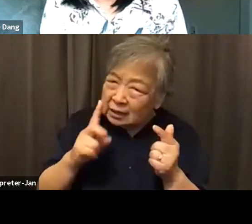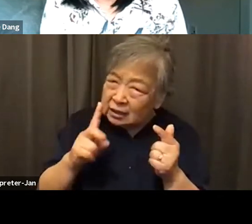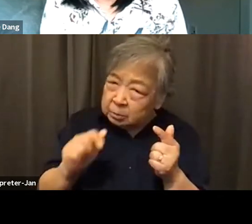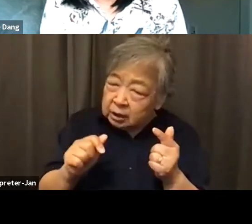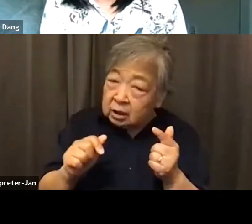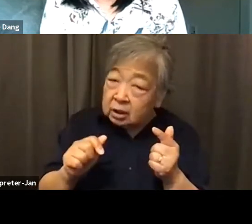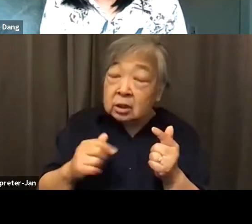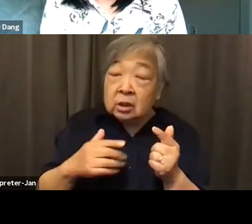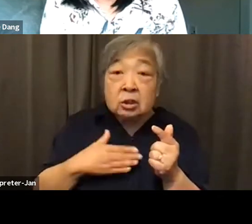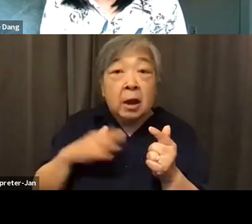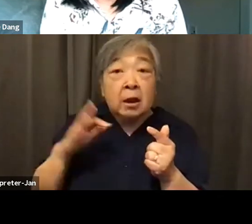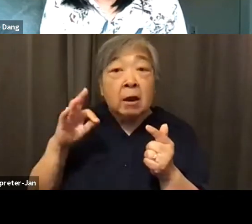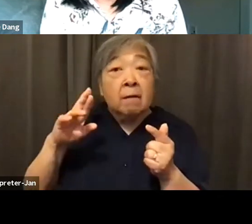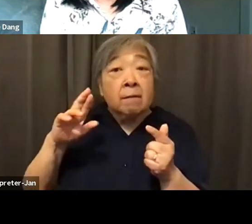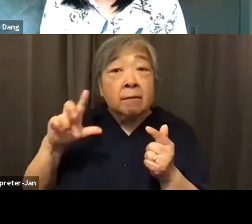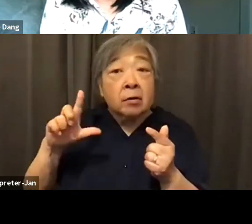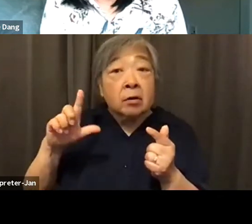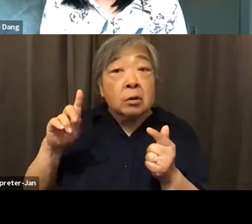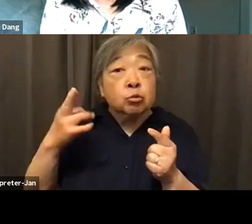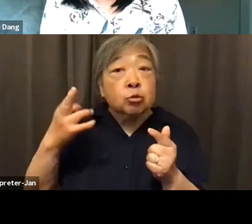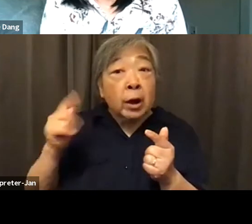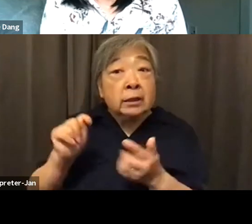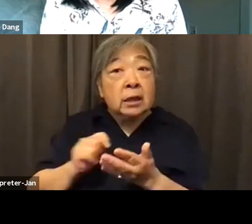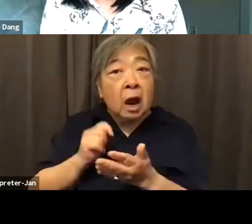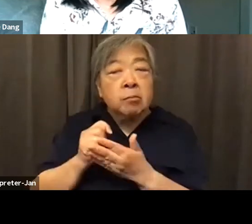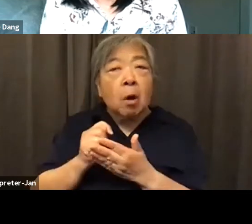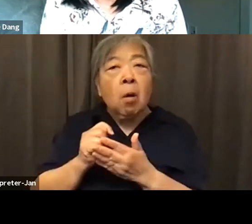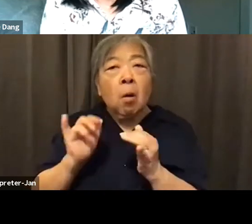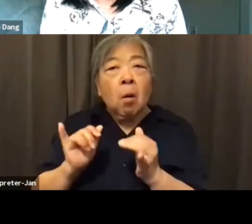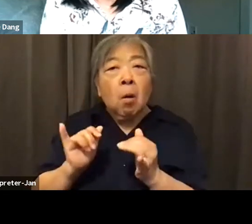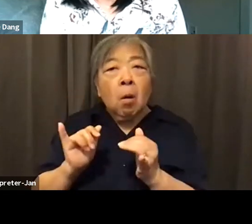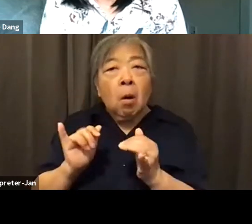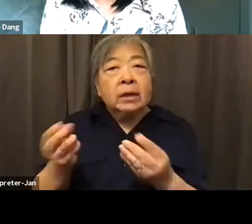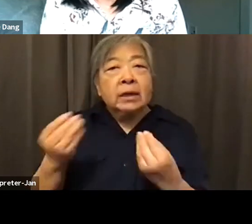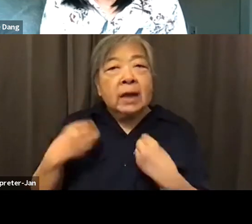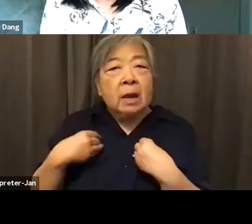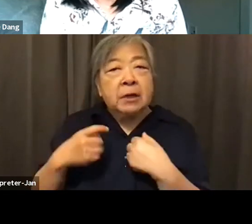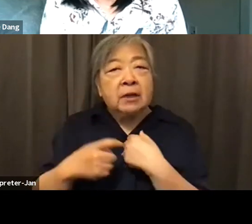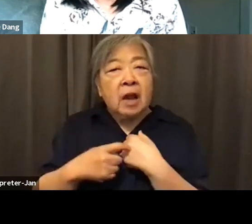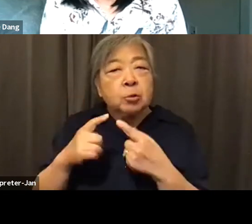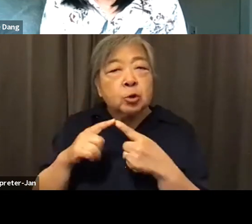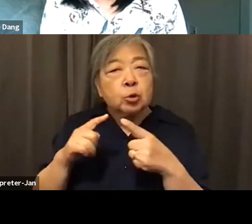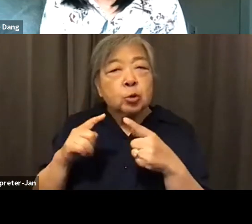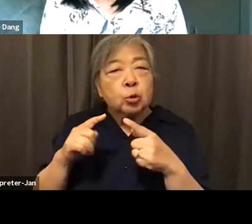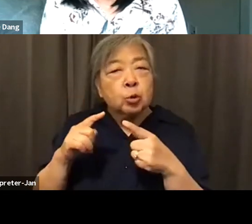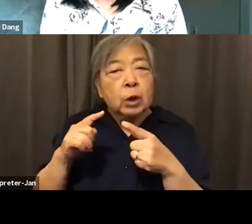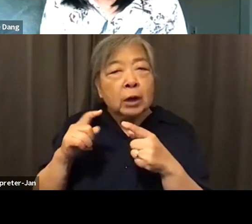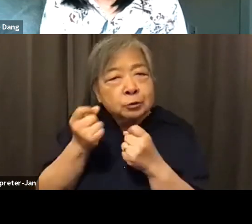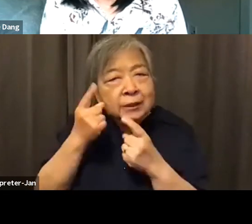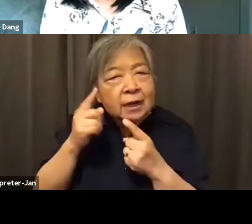research was an opportunity for me to understand disability, and be comfortable learning about